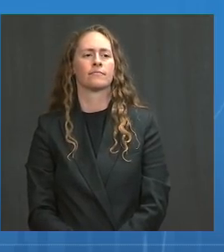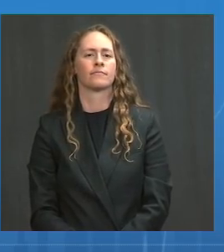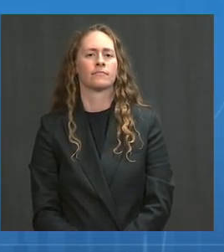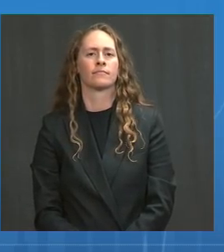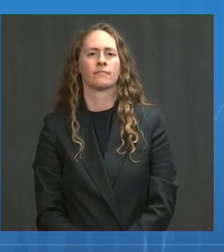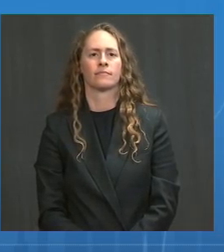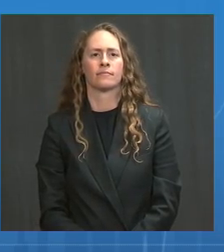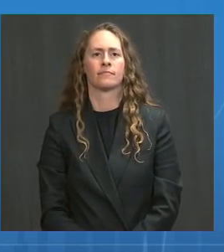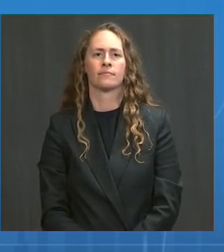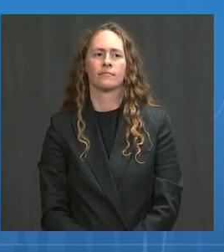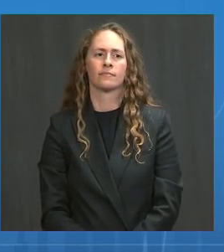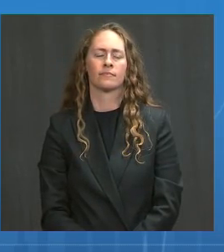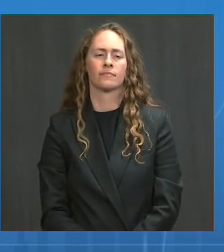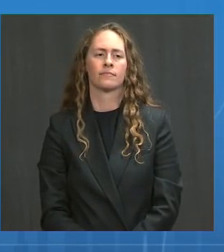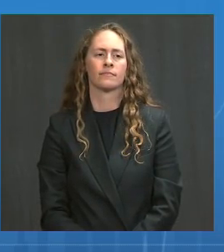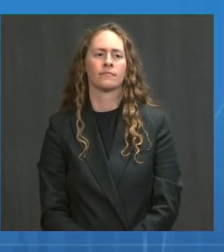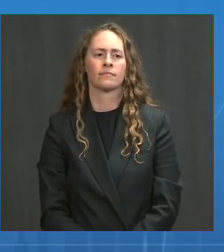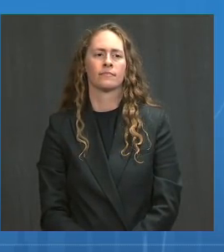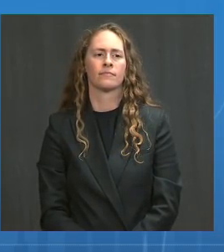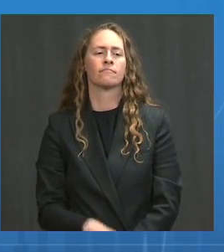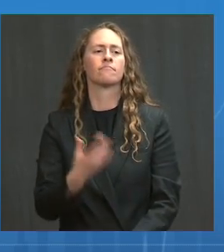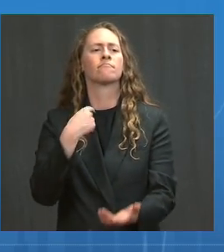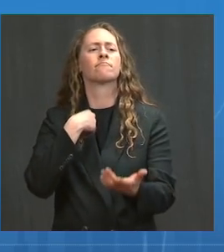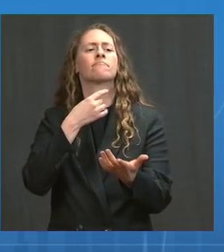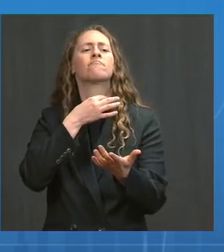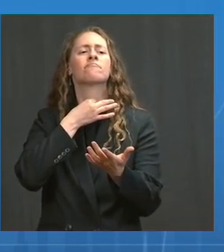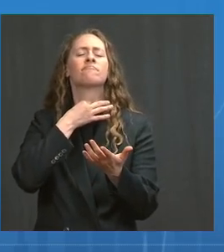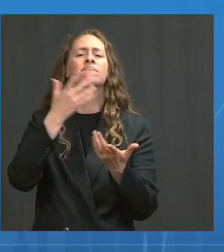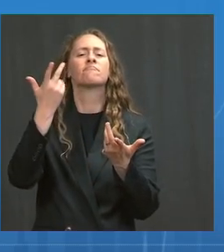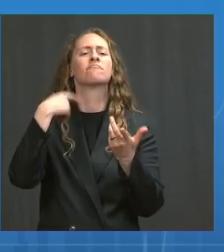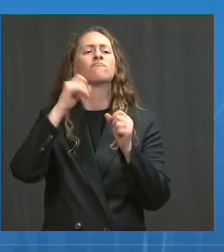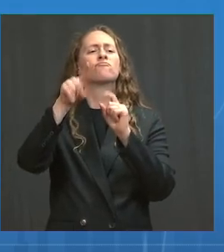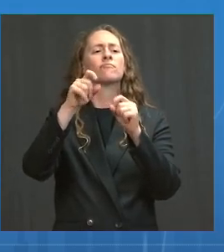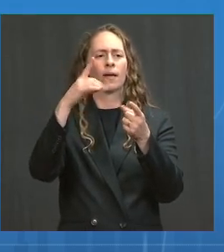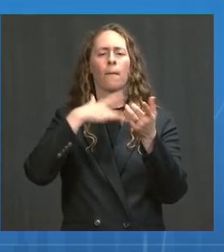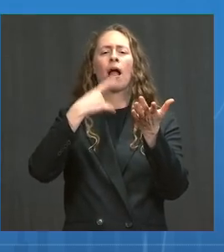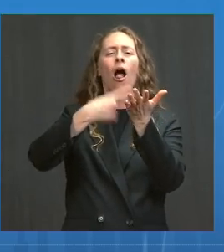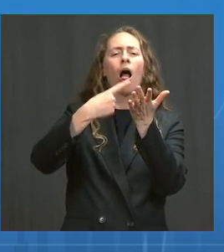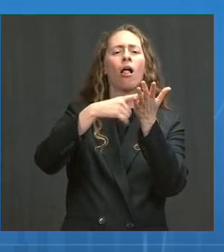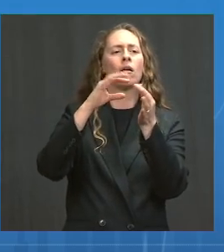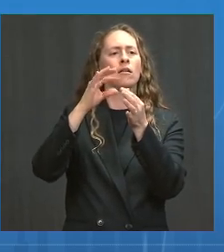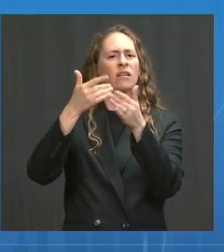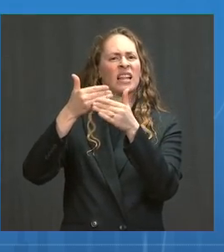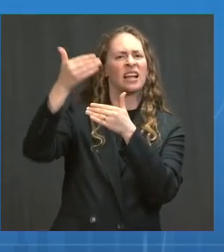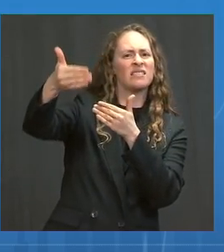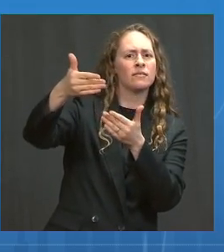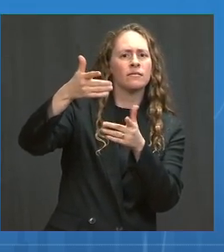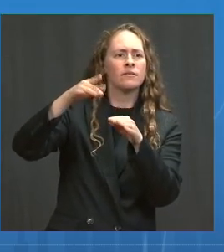I noticed that as you talked about the next steps and the next phase, you're talking about these surge response teams going into states.